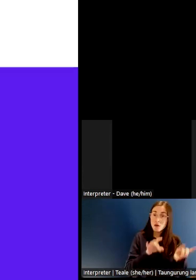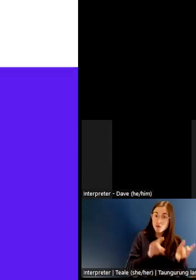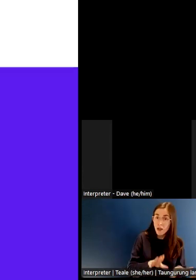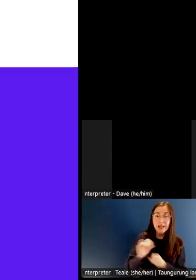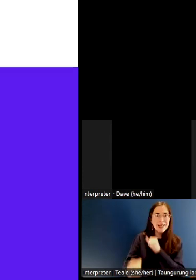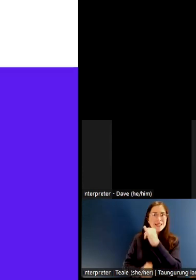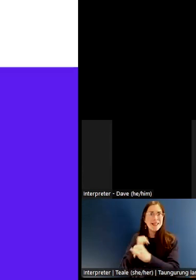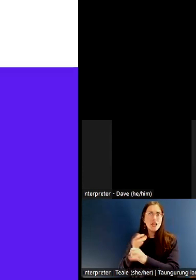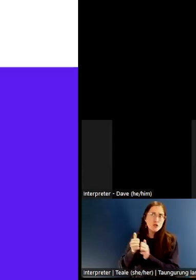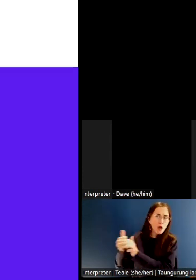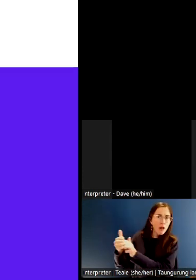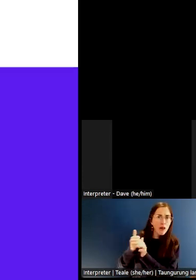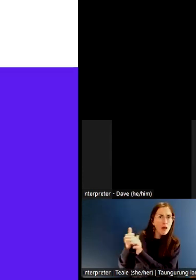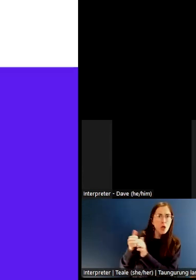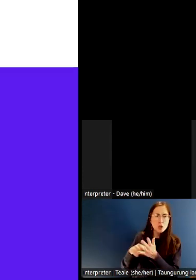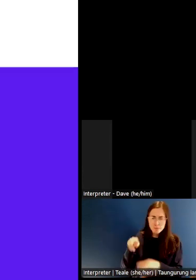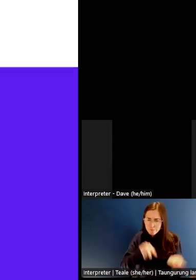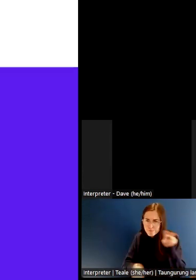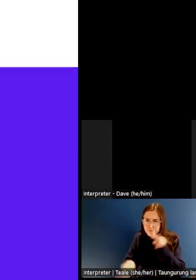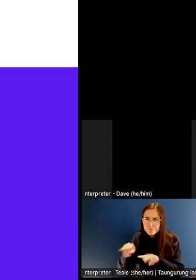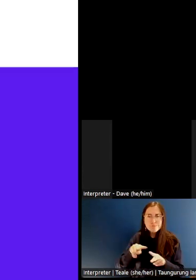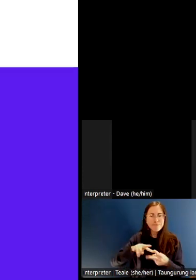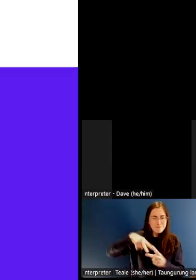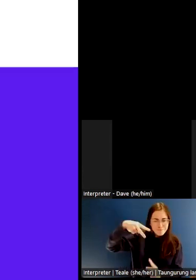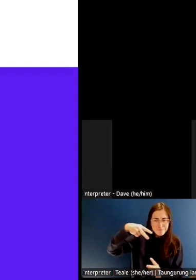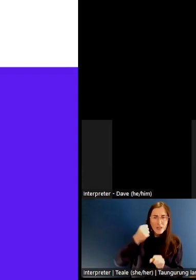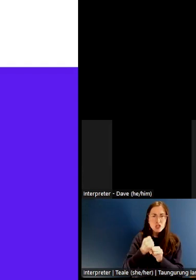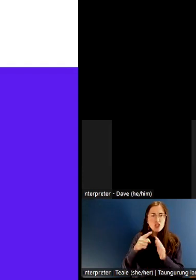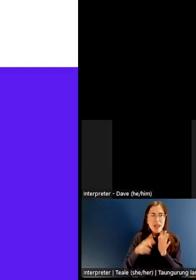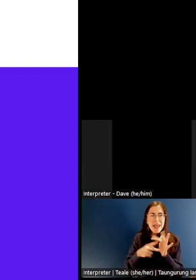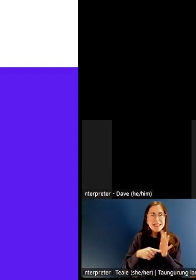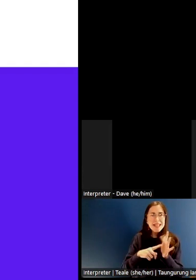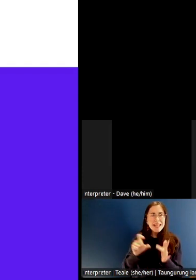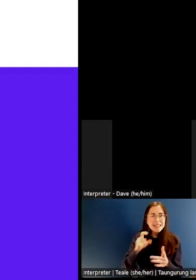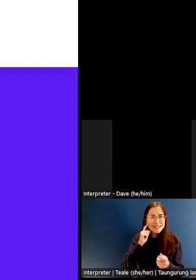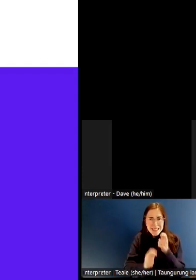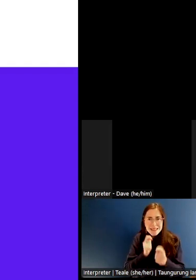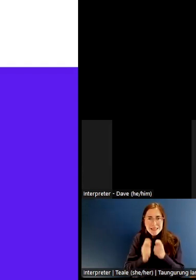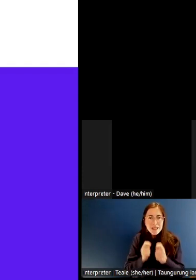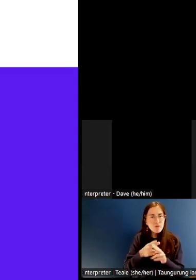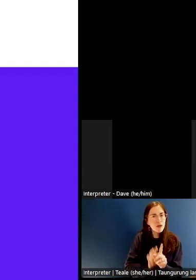to evaluate the utility of genetic testing and imaging and informing diagnoses and improving outcomes